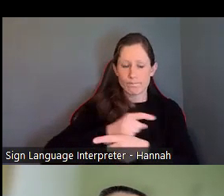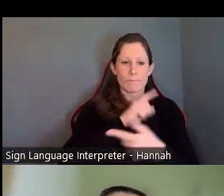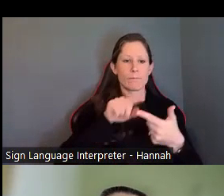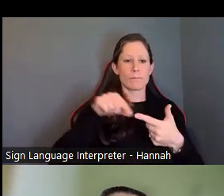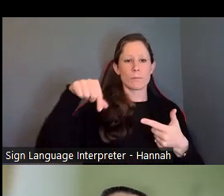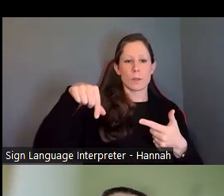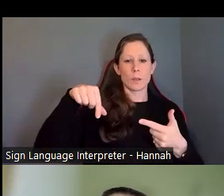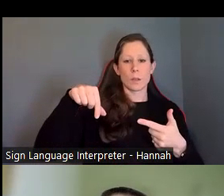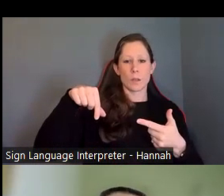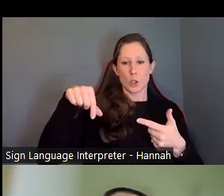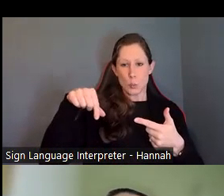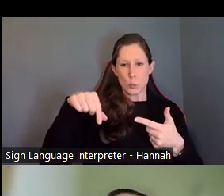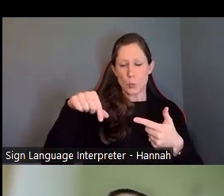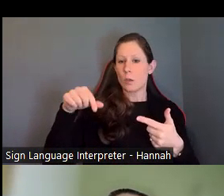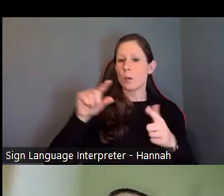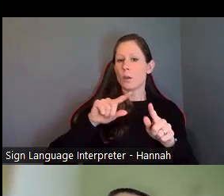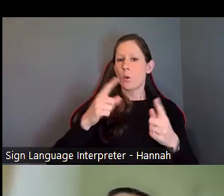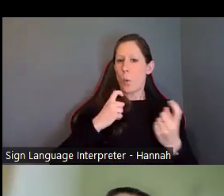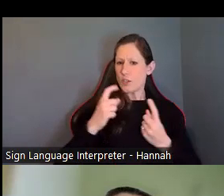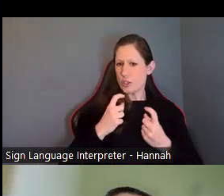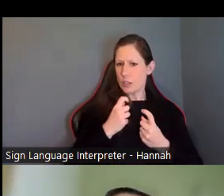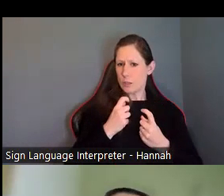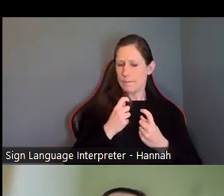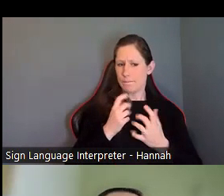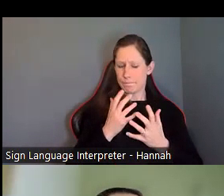When you leave an interaction. When you leave a space, when you